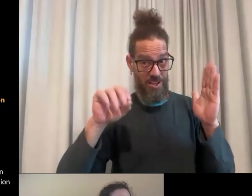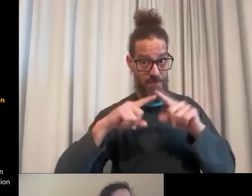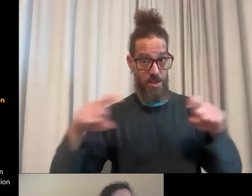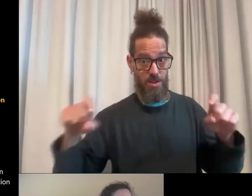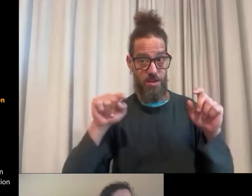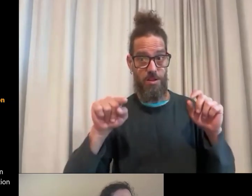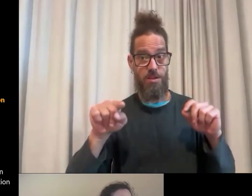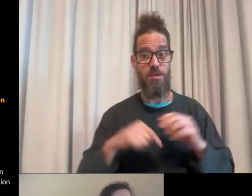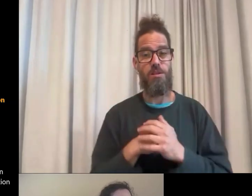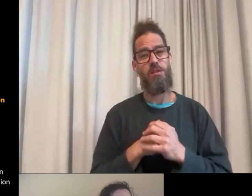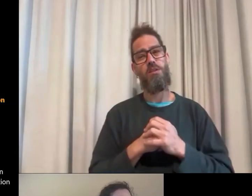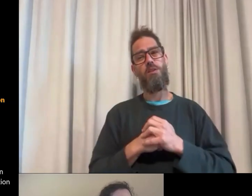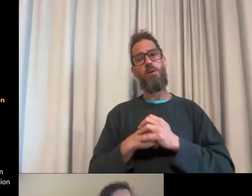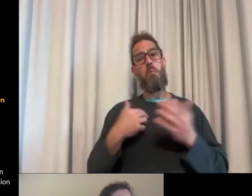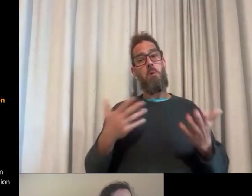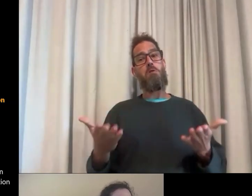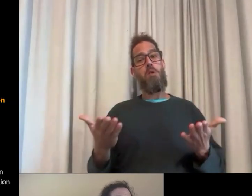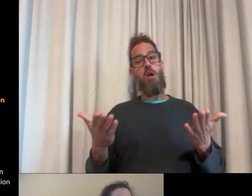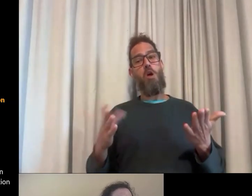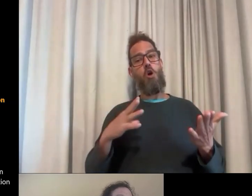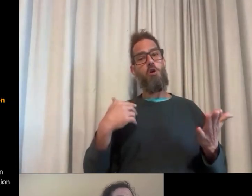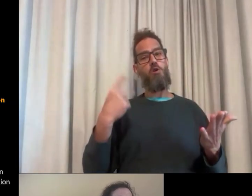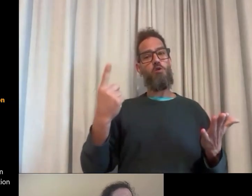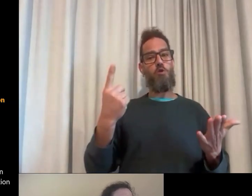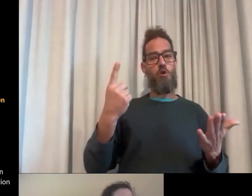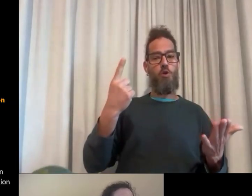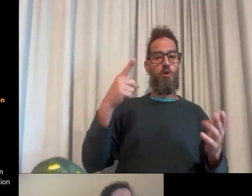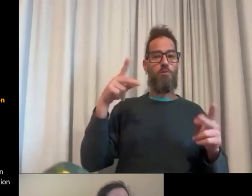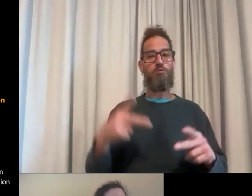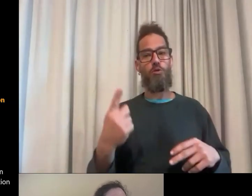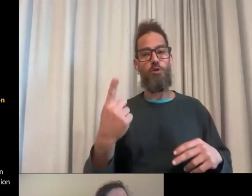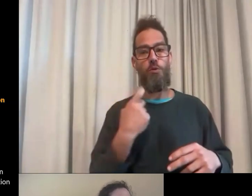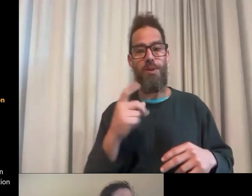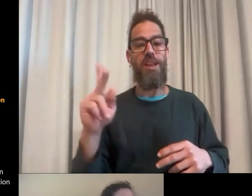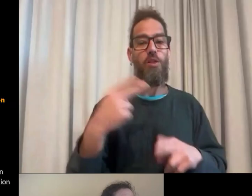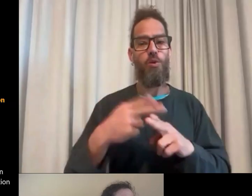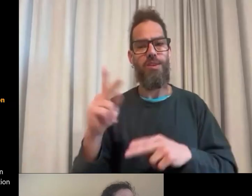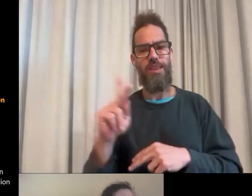And one of the questions, comments I got in advance